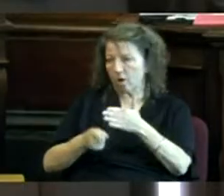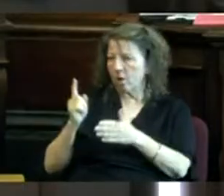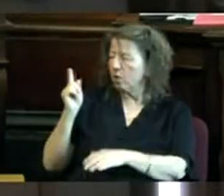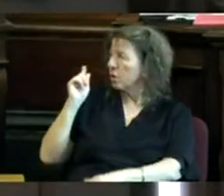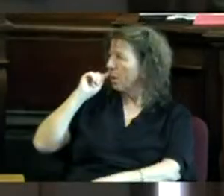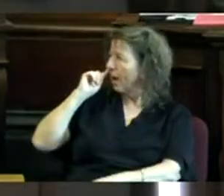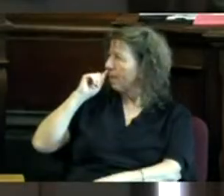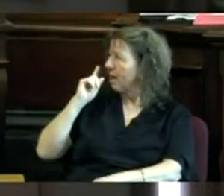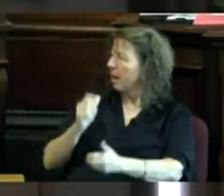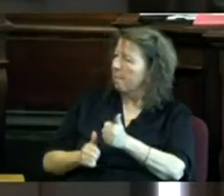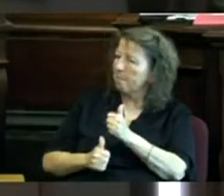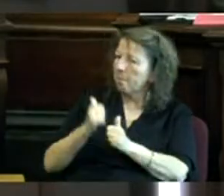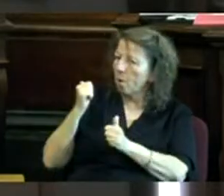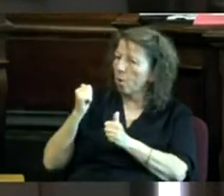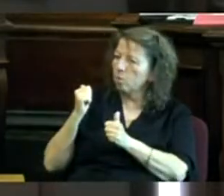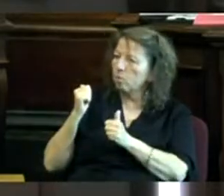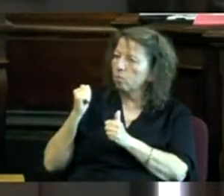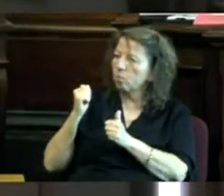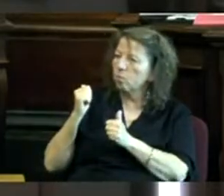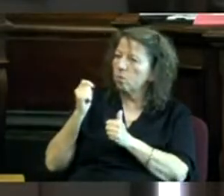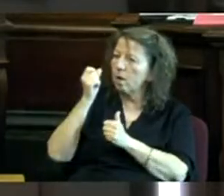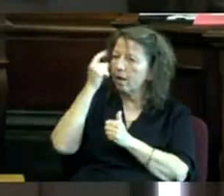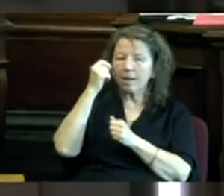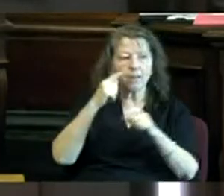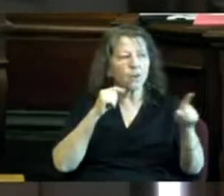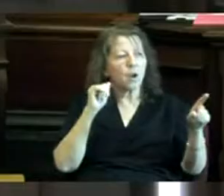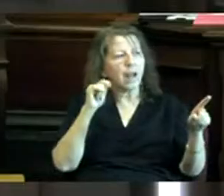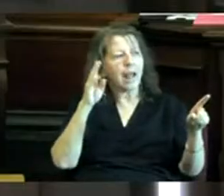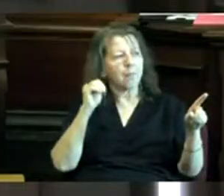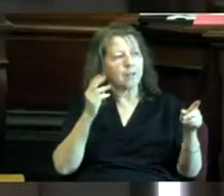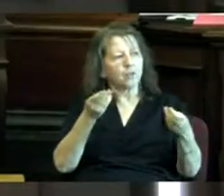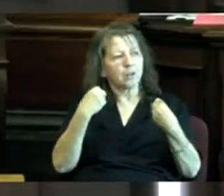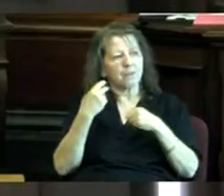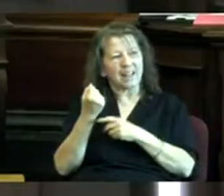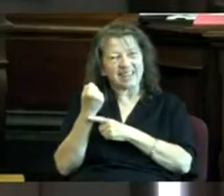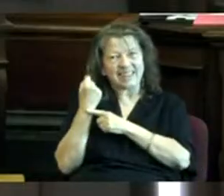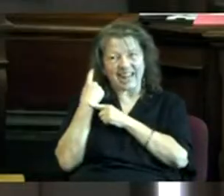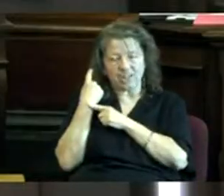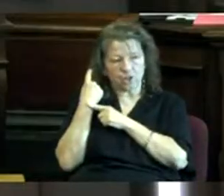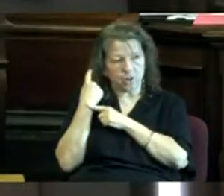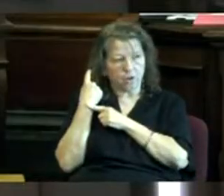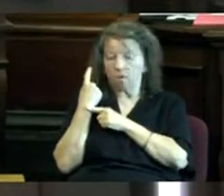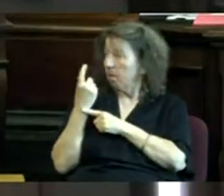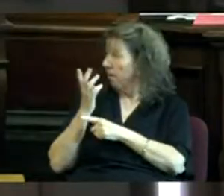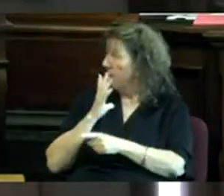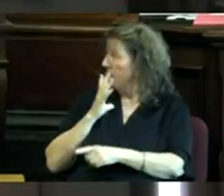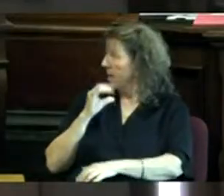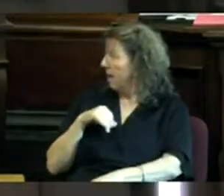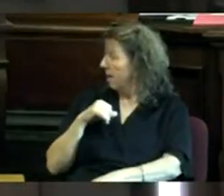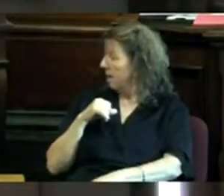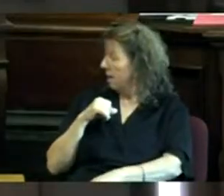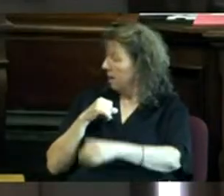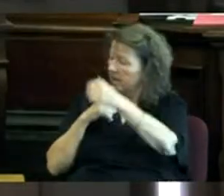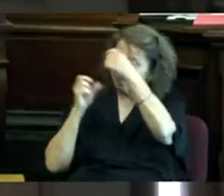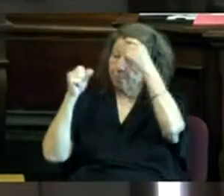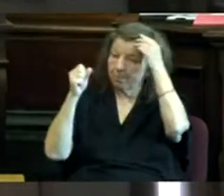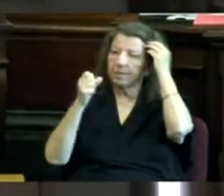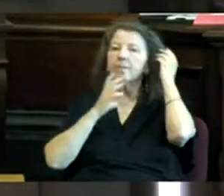kind. Prior to that, the services were charged. So I think it would probably be most